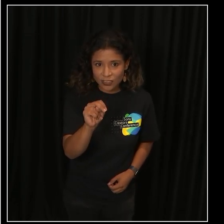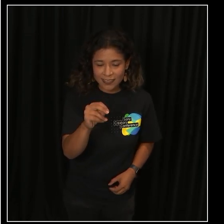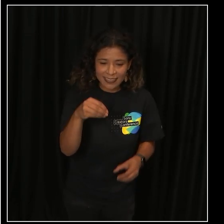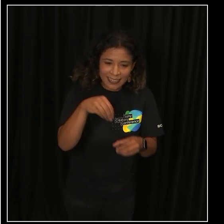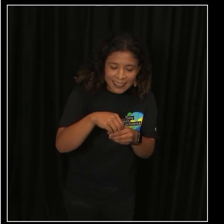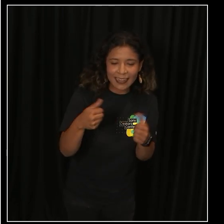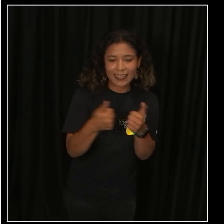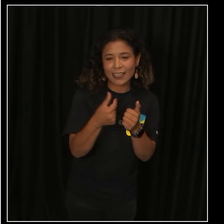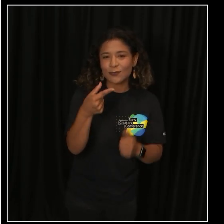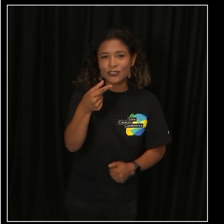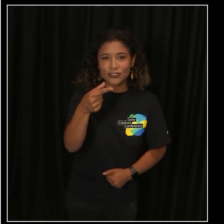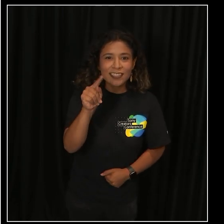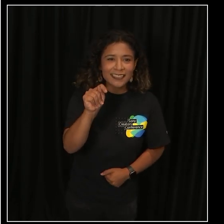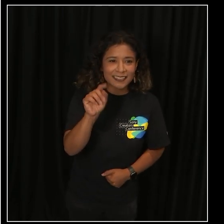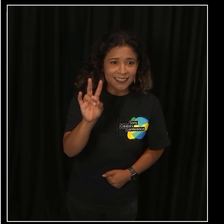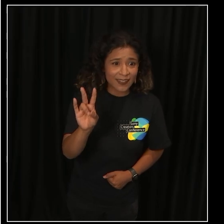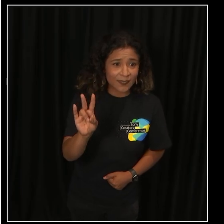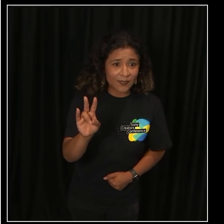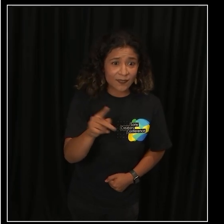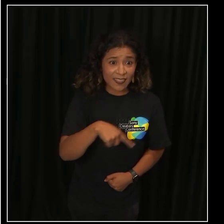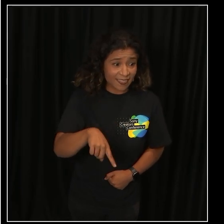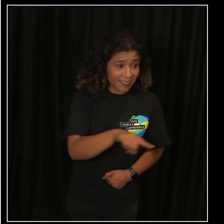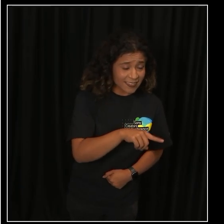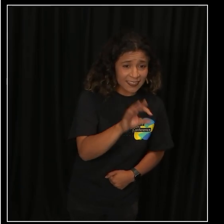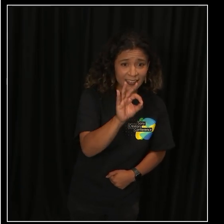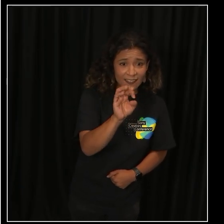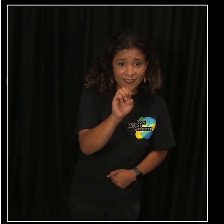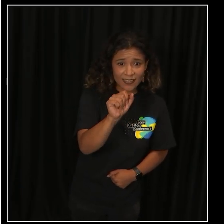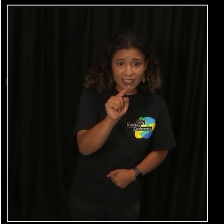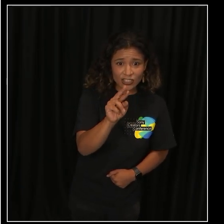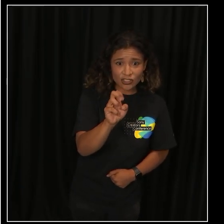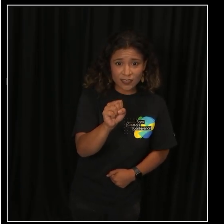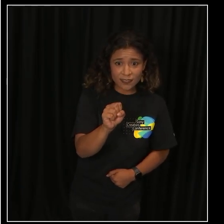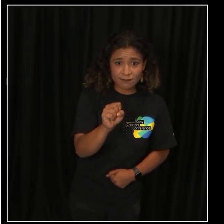This features the result of a collaboration between engineers and artists.